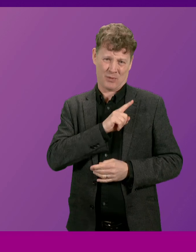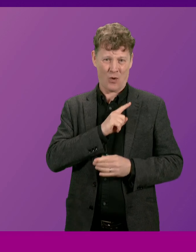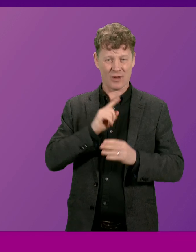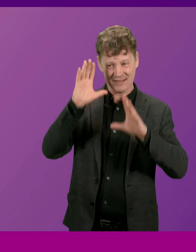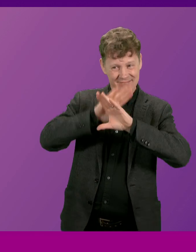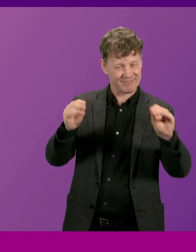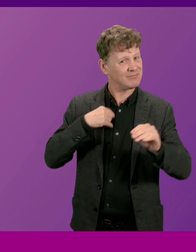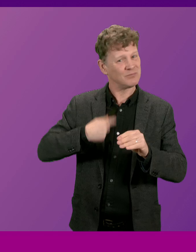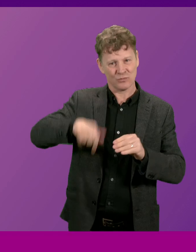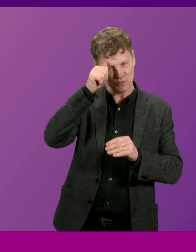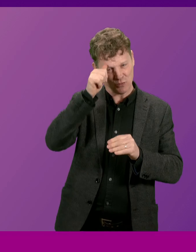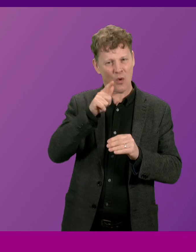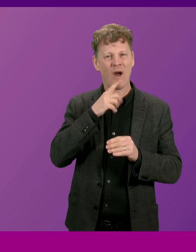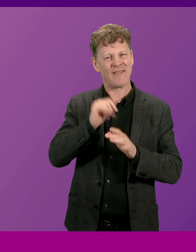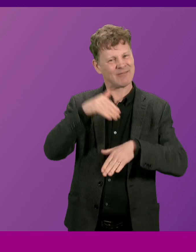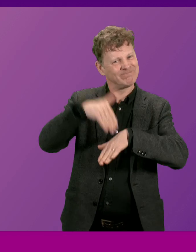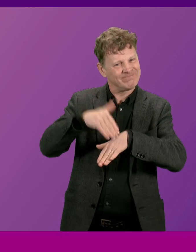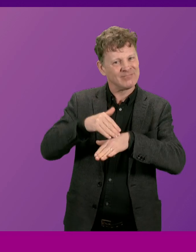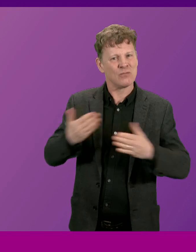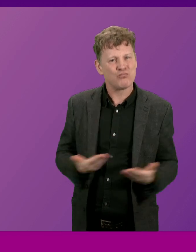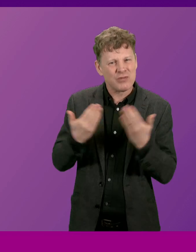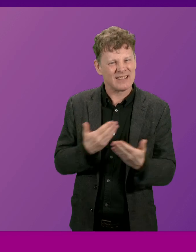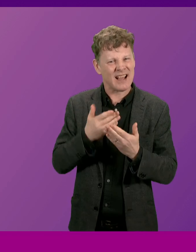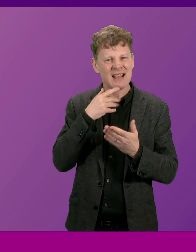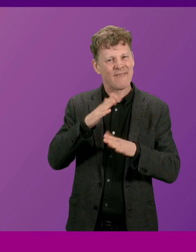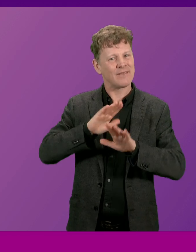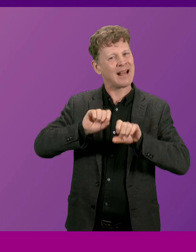these may be the product of irresponsible breeders, including illegal puppy farms.